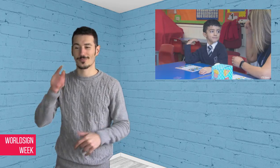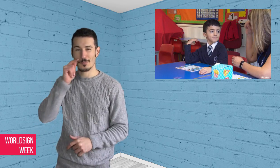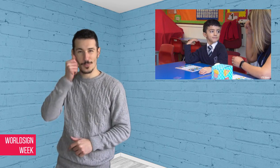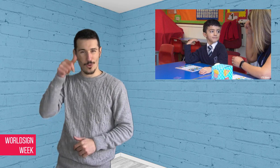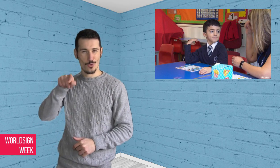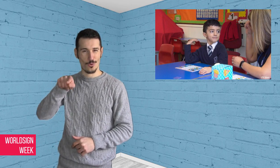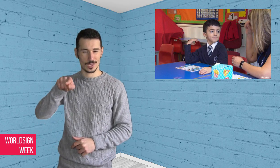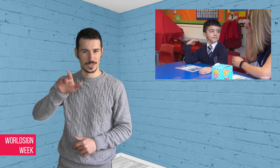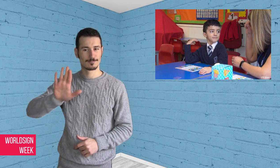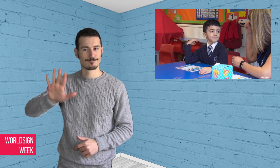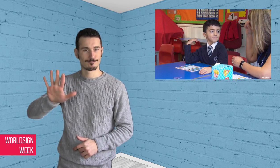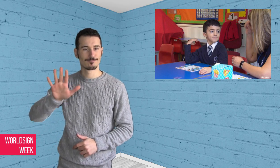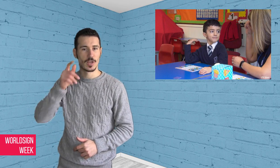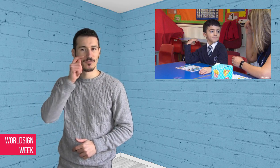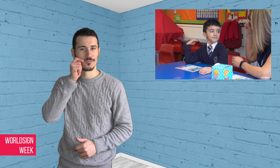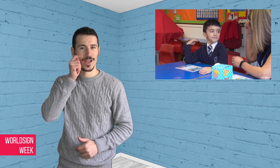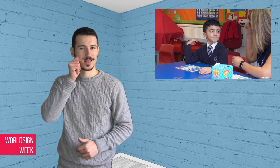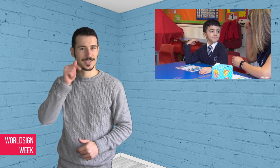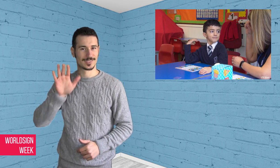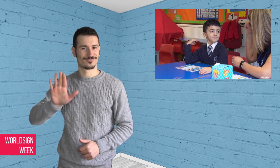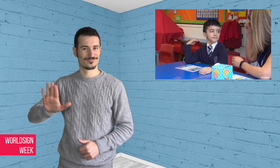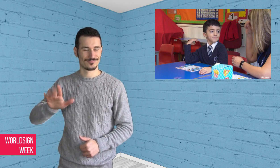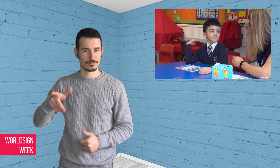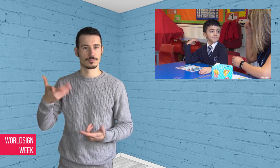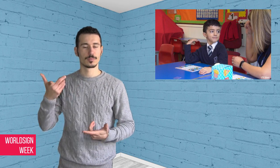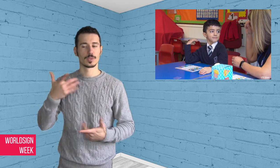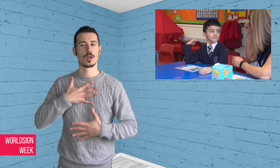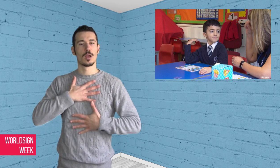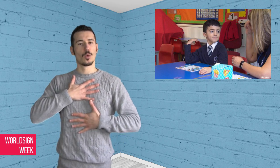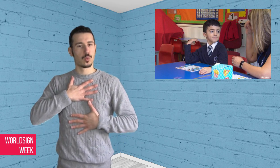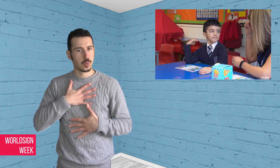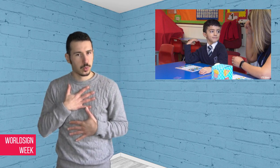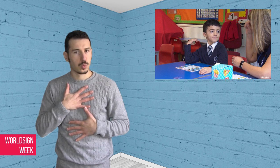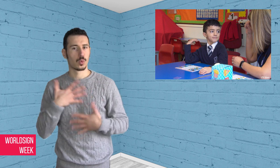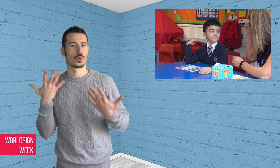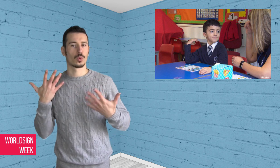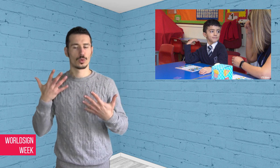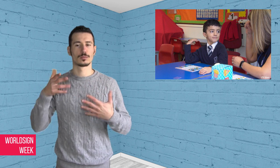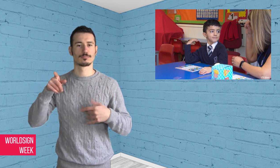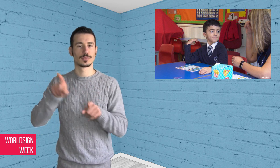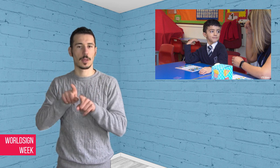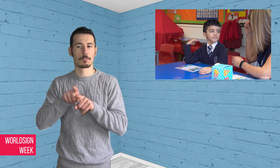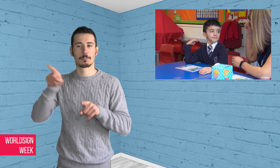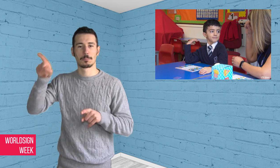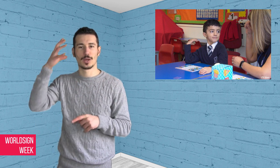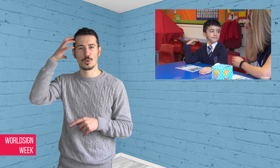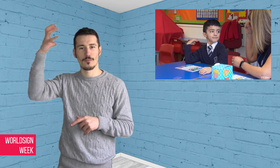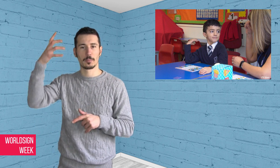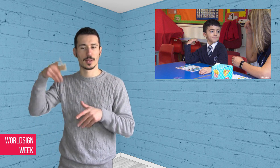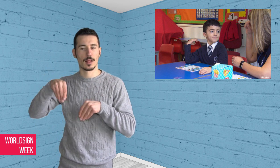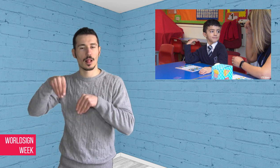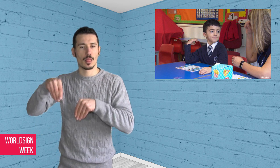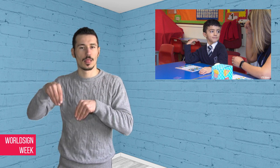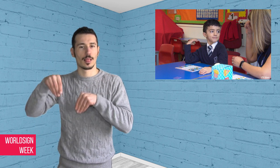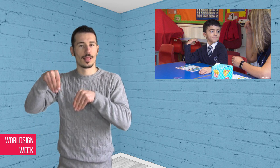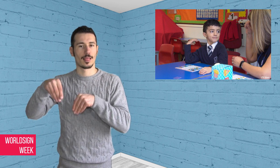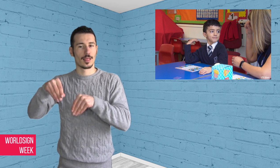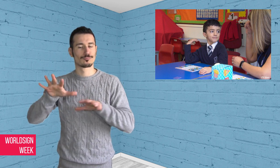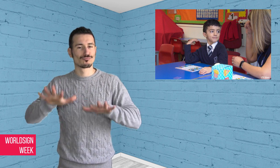The father said they are relieved to get more time to prove to the government why